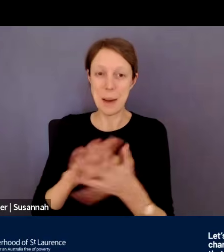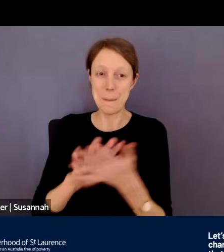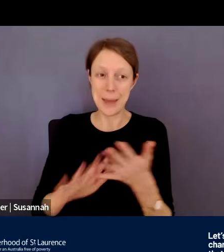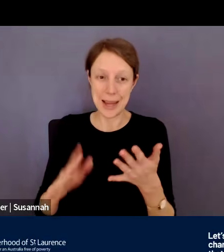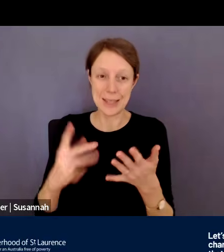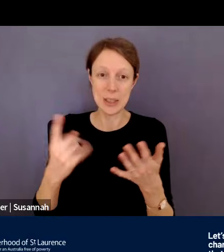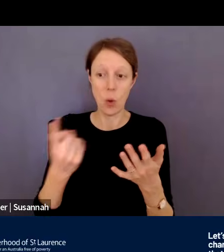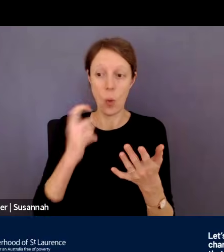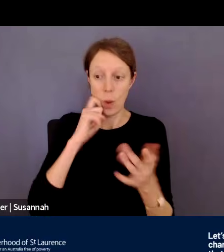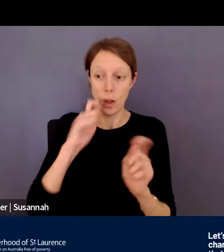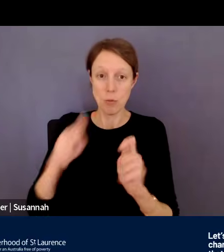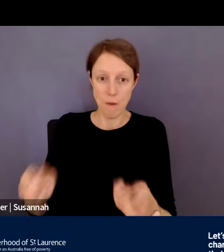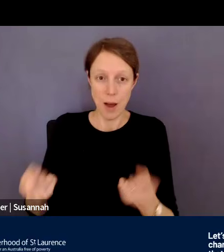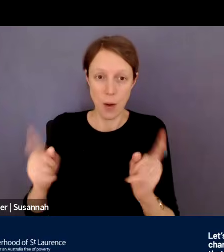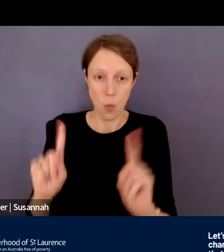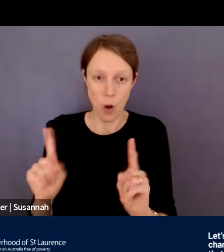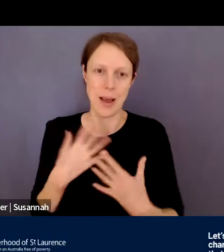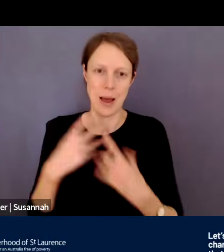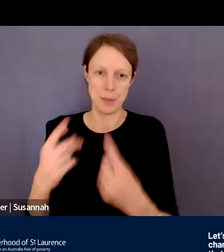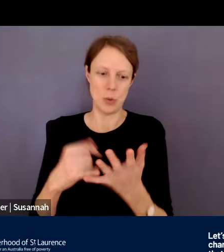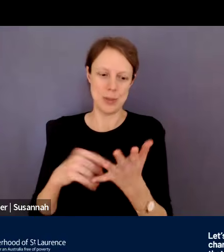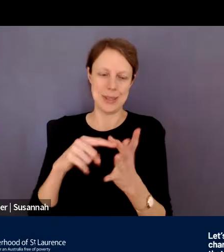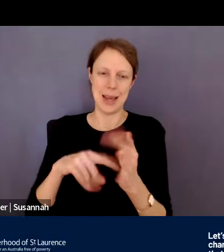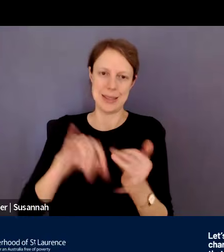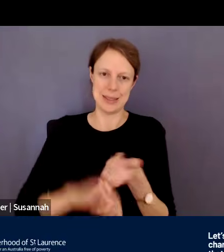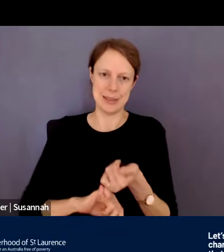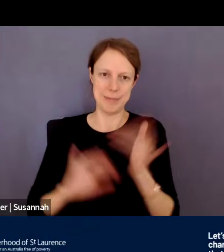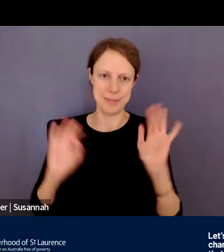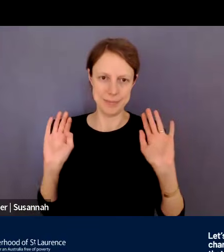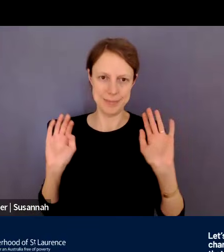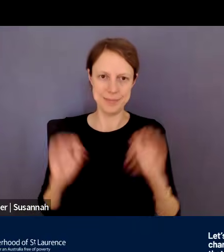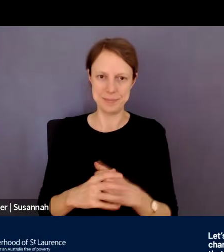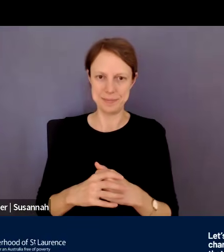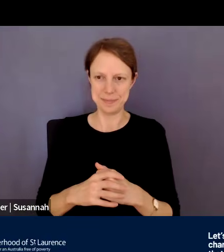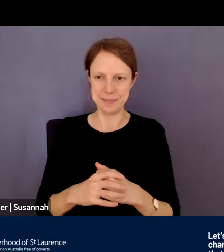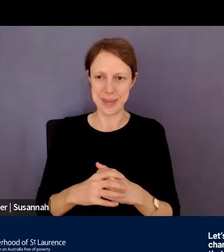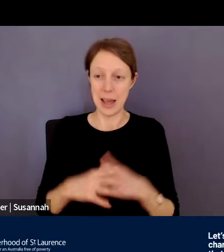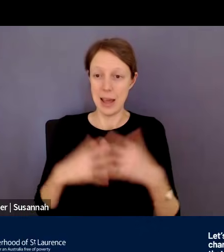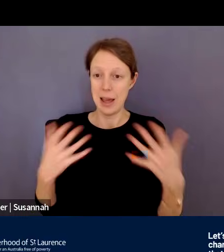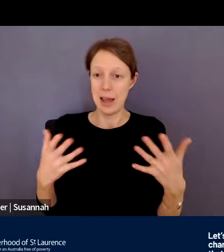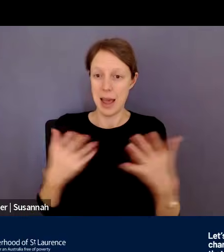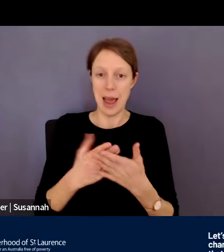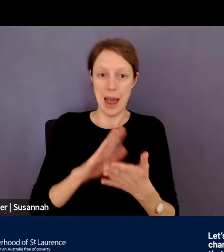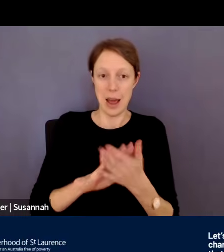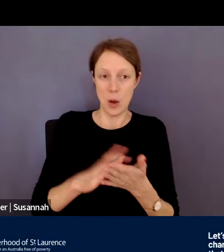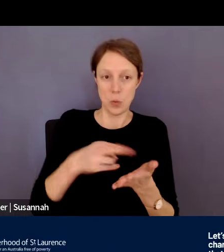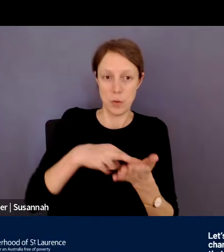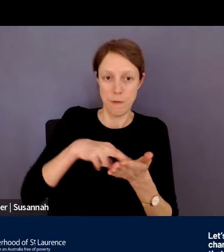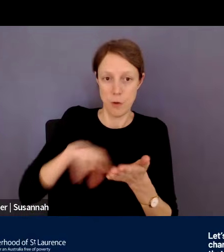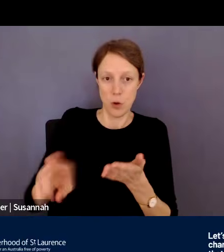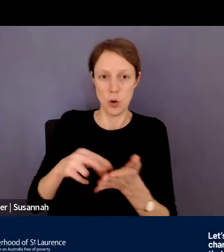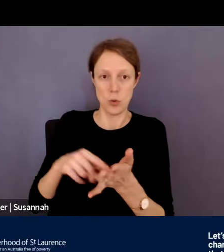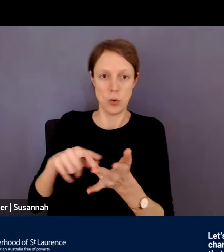territories. The other thing - and someone asked, how would we be able to refer into it? This is